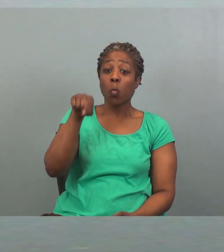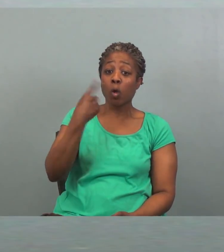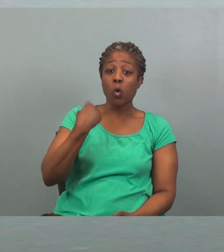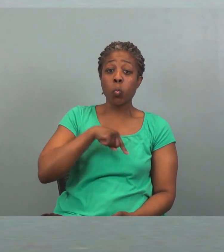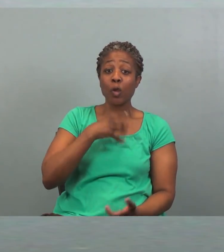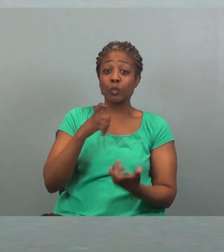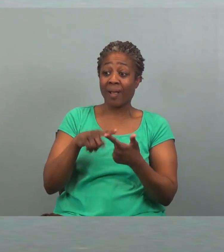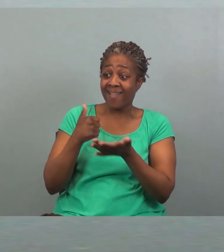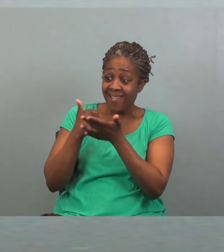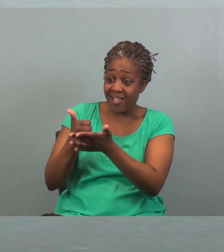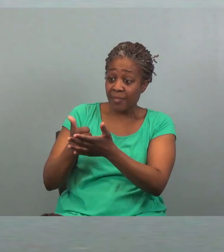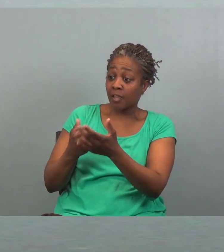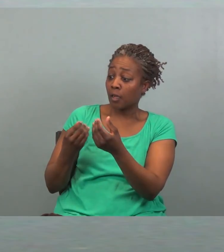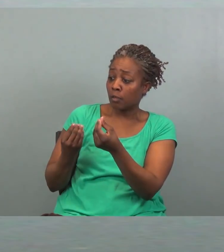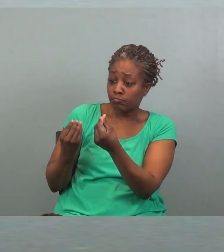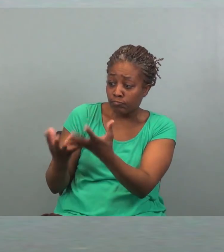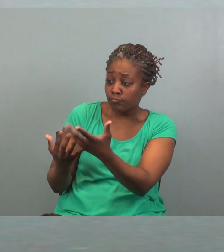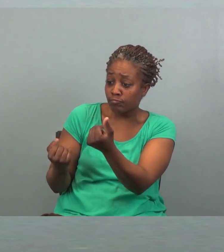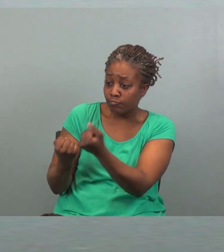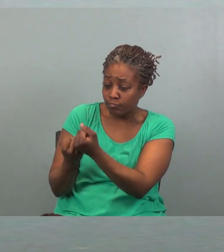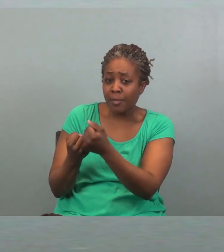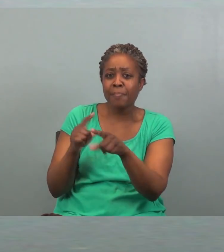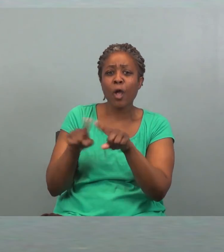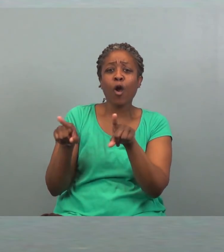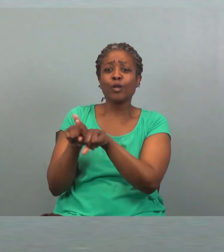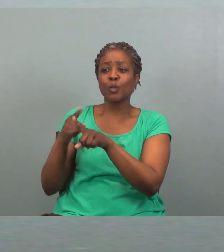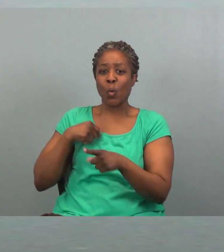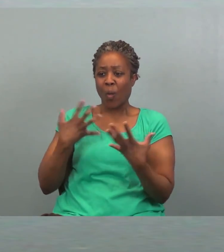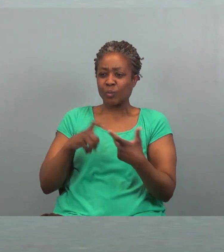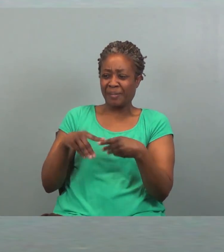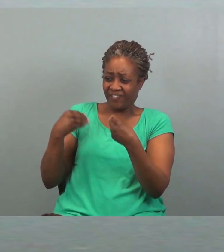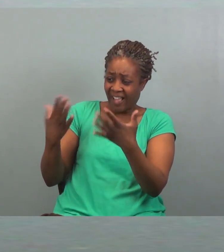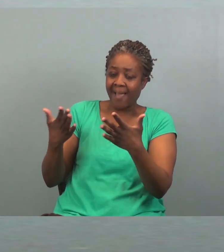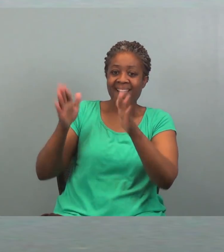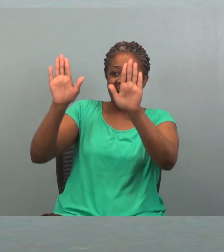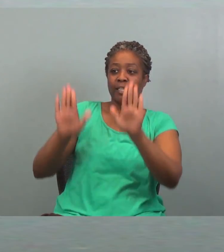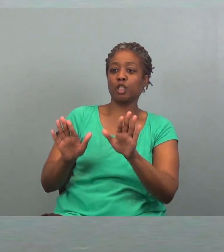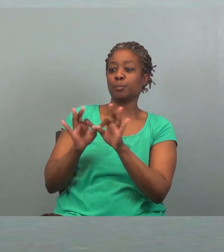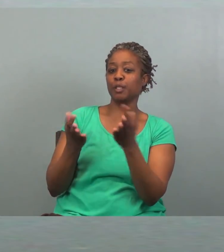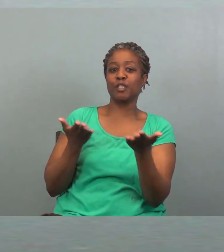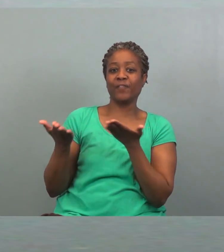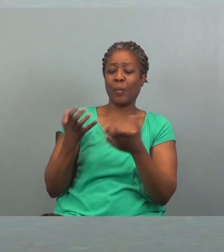In addition to our desire to help and bolster people, we also are driven to provide excellent interpreting services.